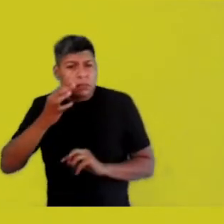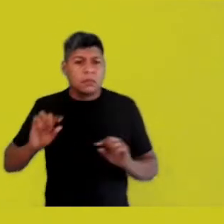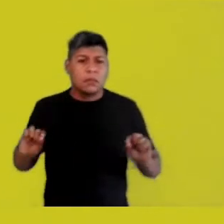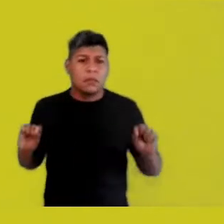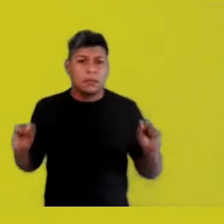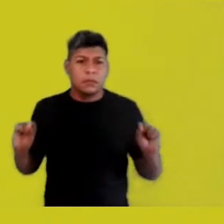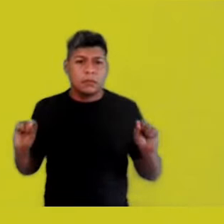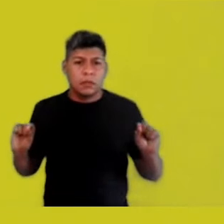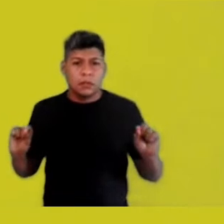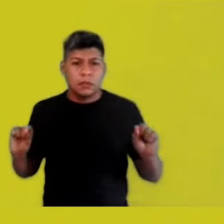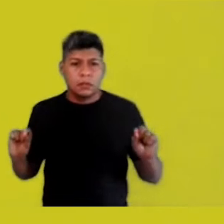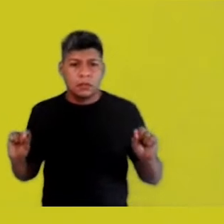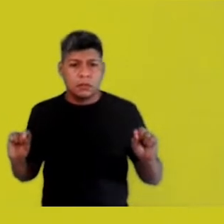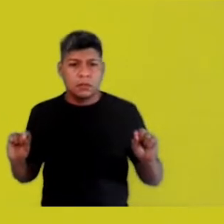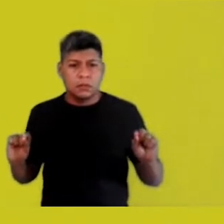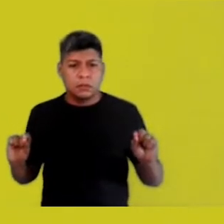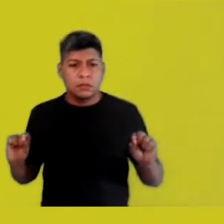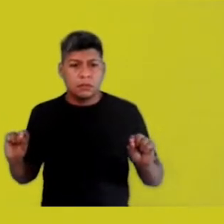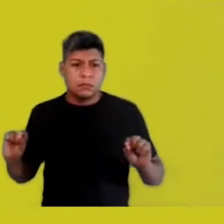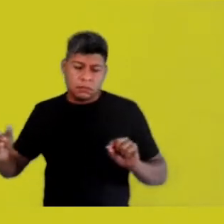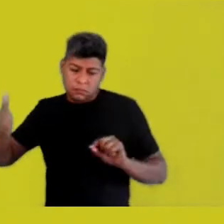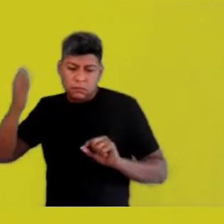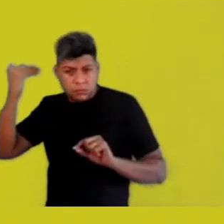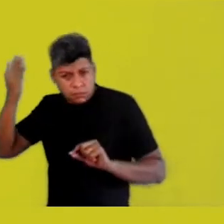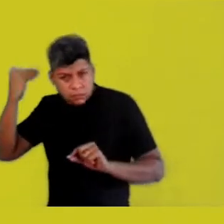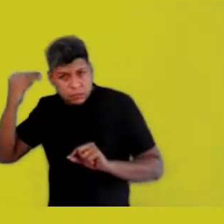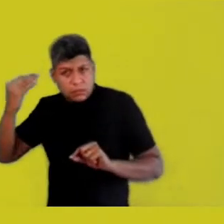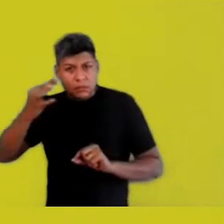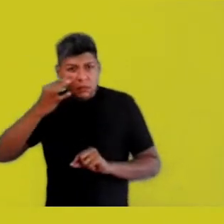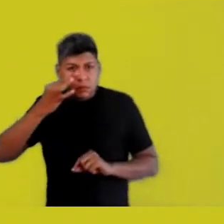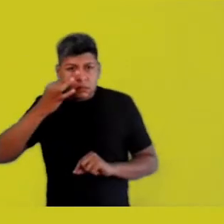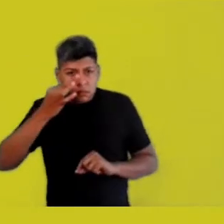of ancestralities in the present and futures,